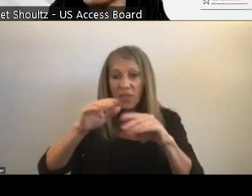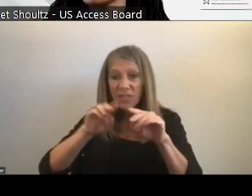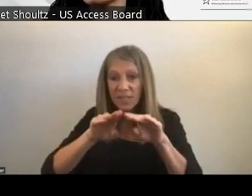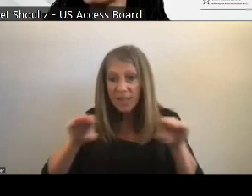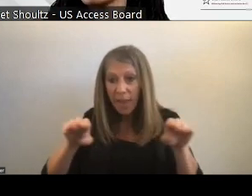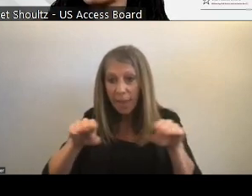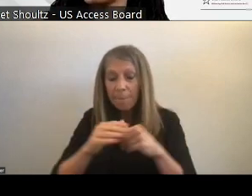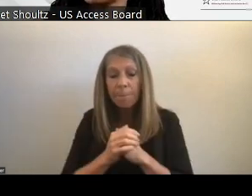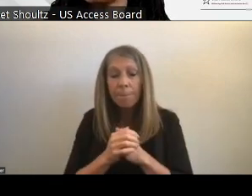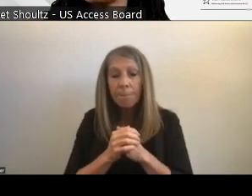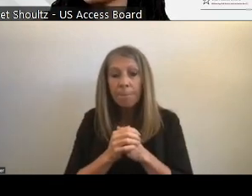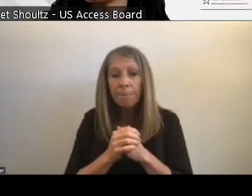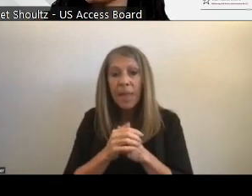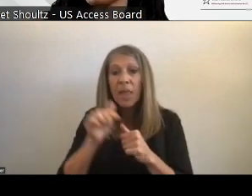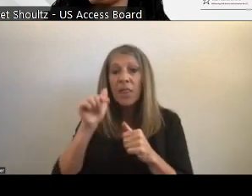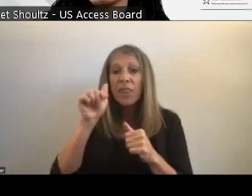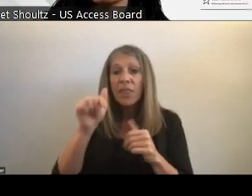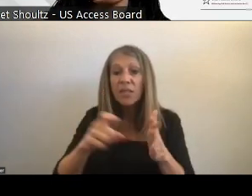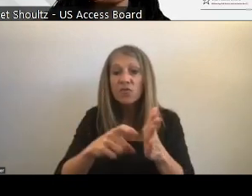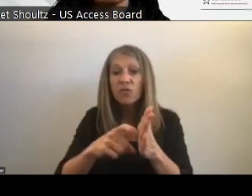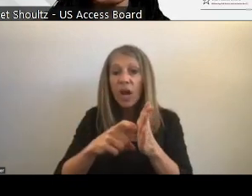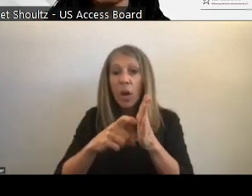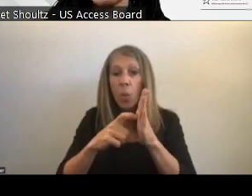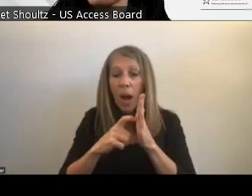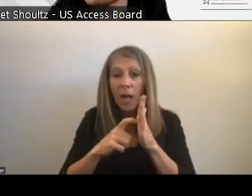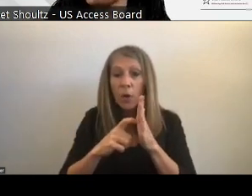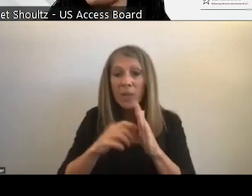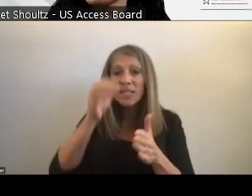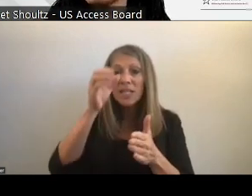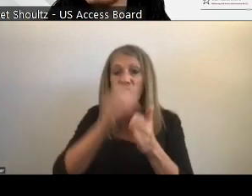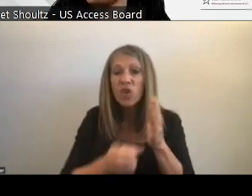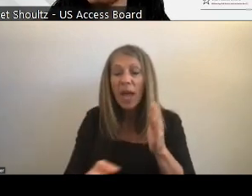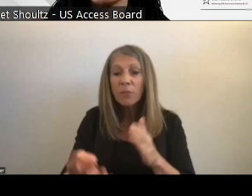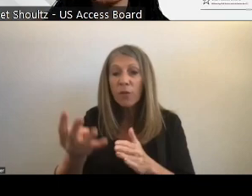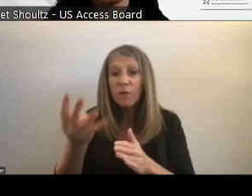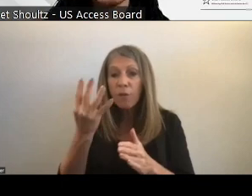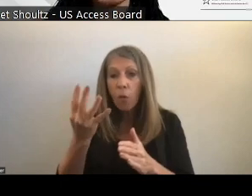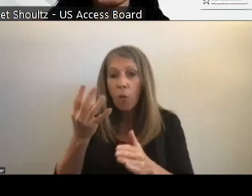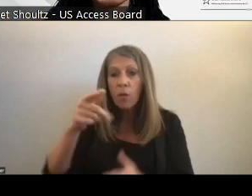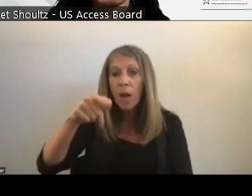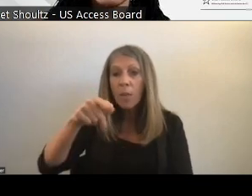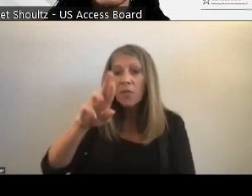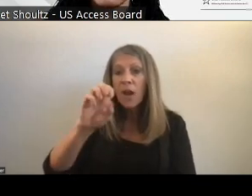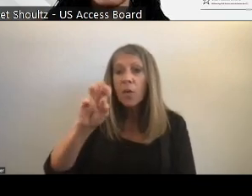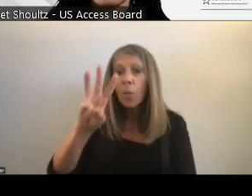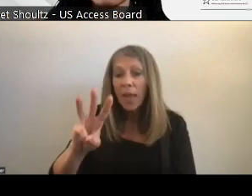landing. This requirement is in chapter 4 of the public right-of-way accessibility guidelines.